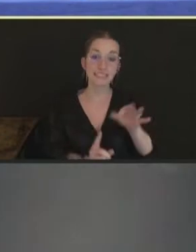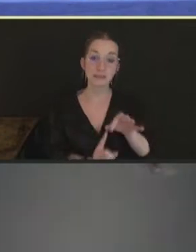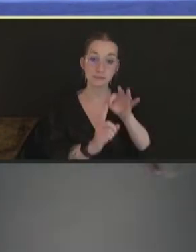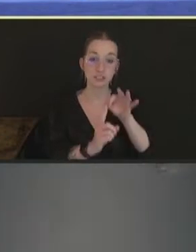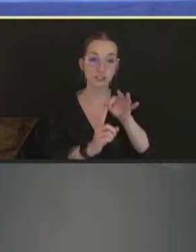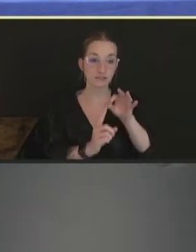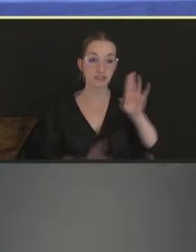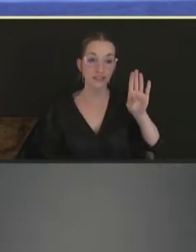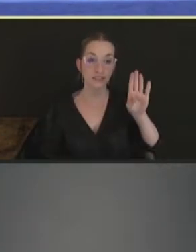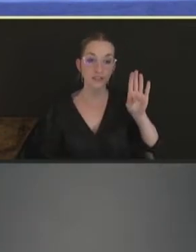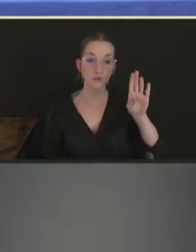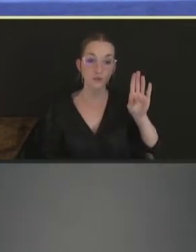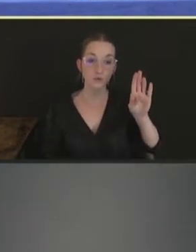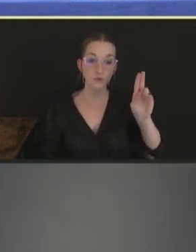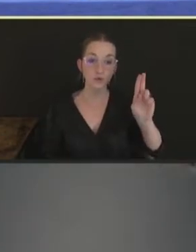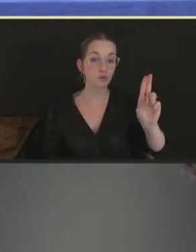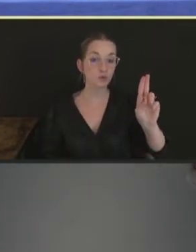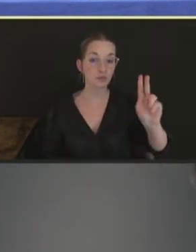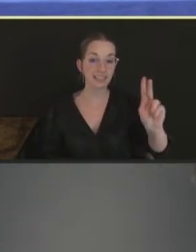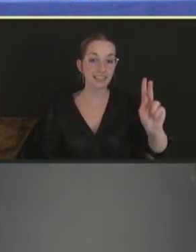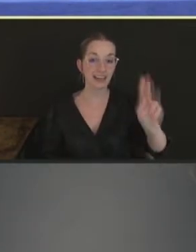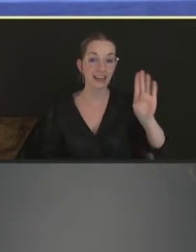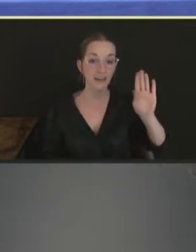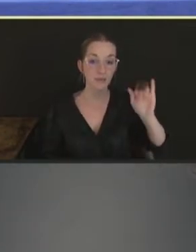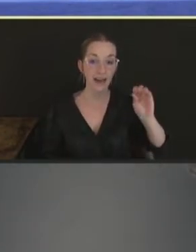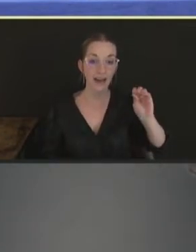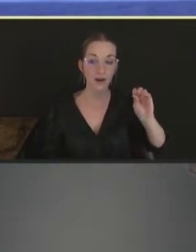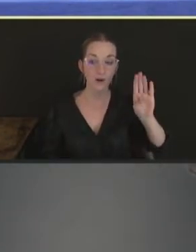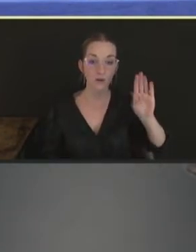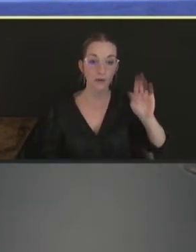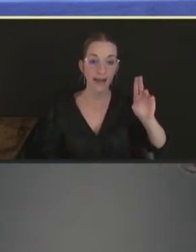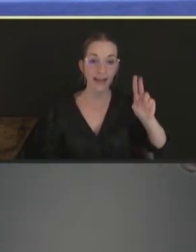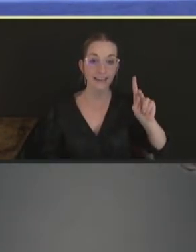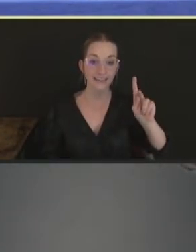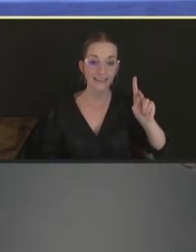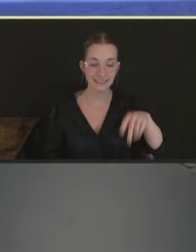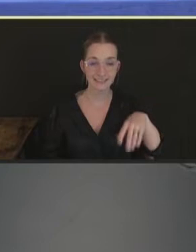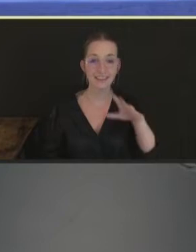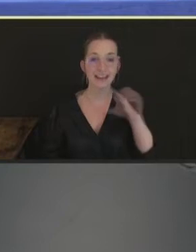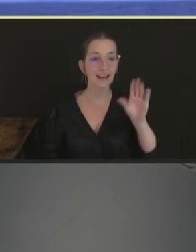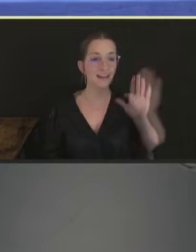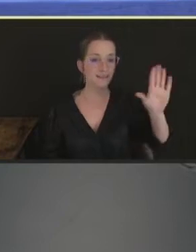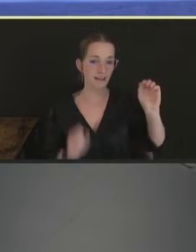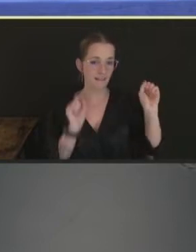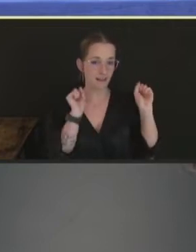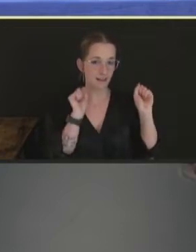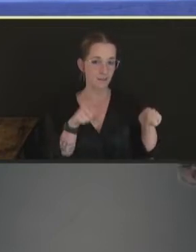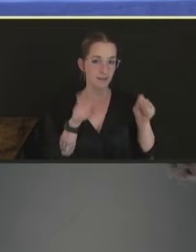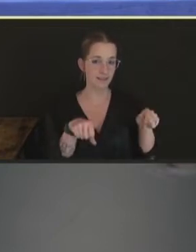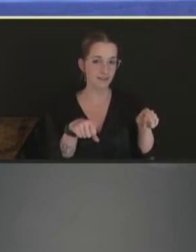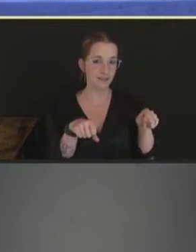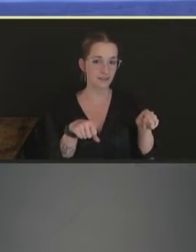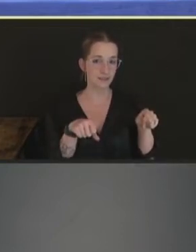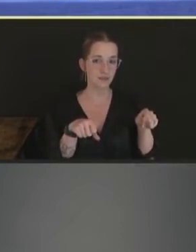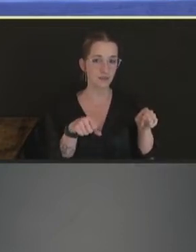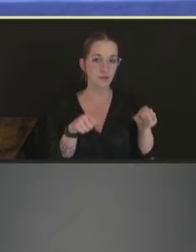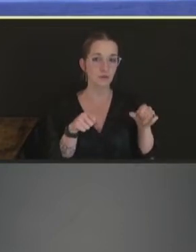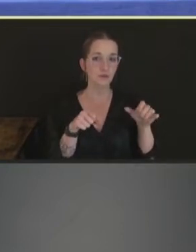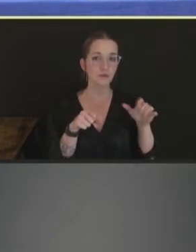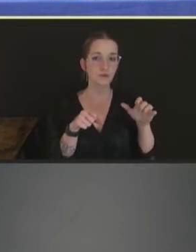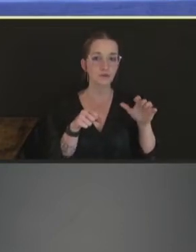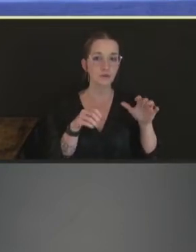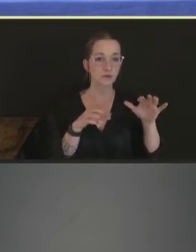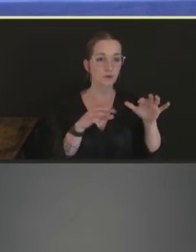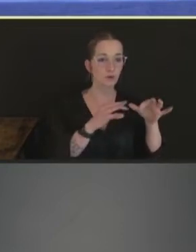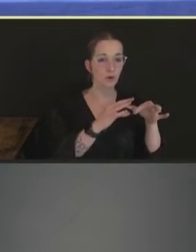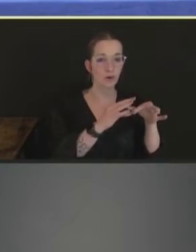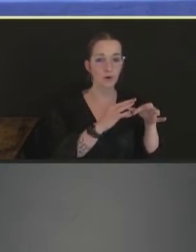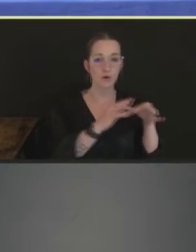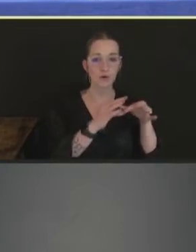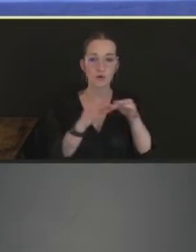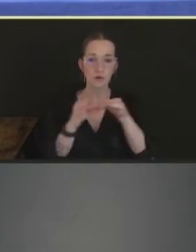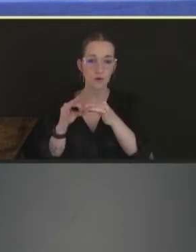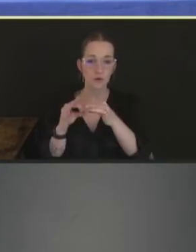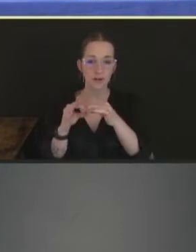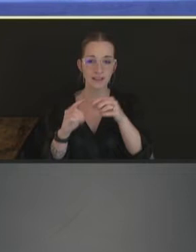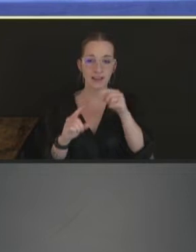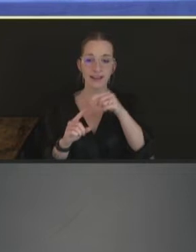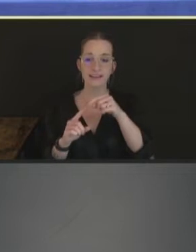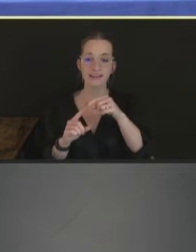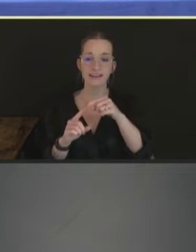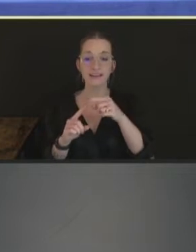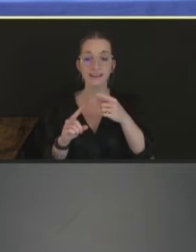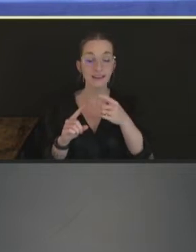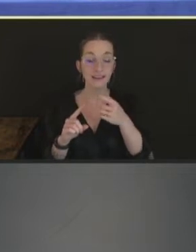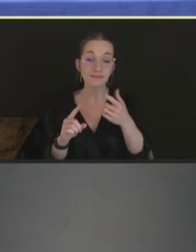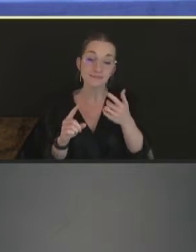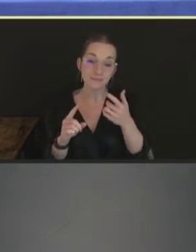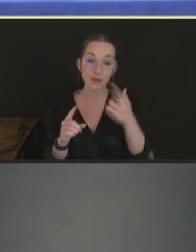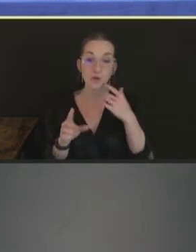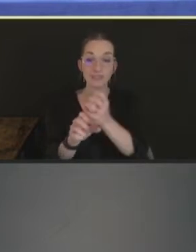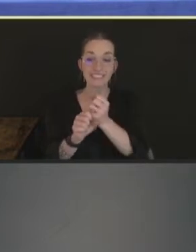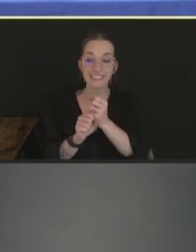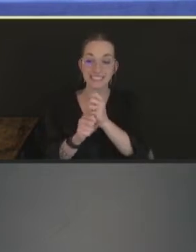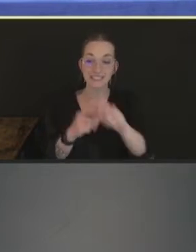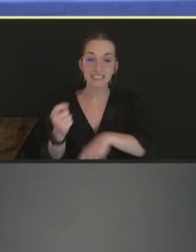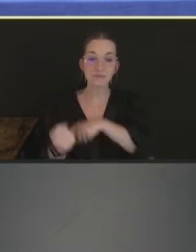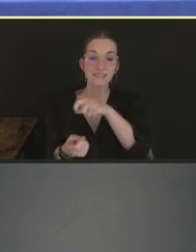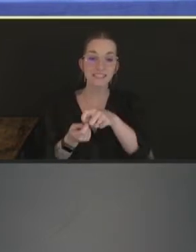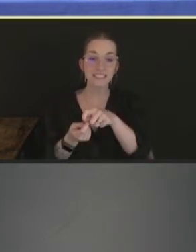Its ability to correlate events in a patient's life like receiving a particular vaccine with